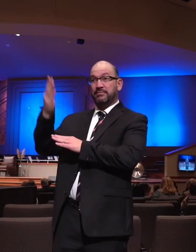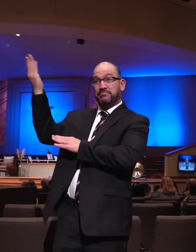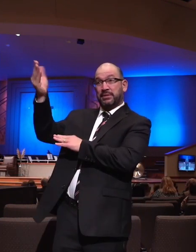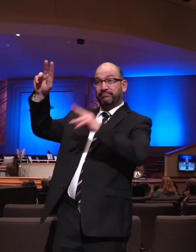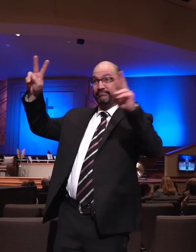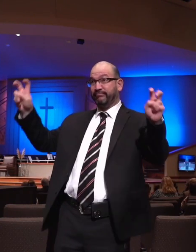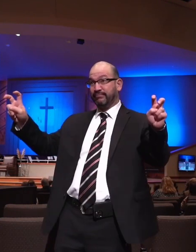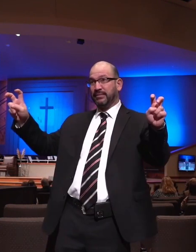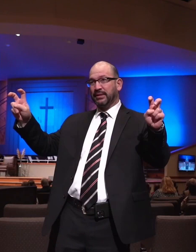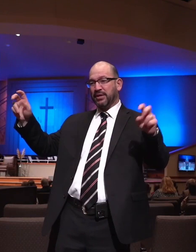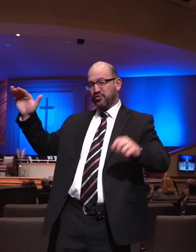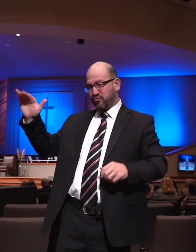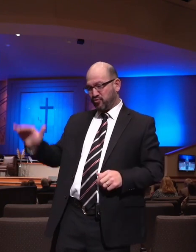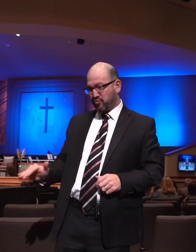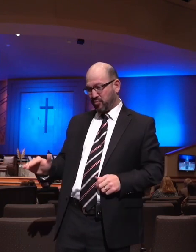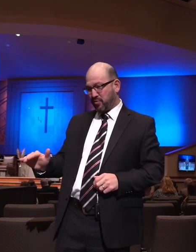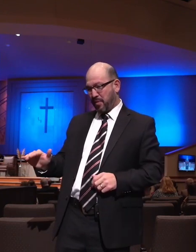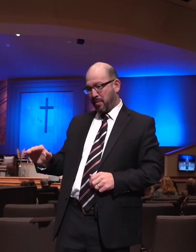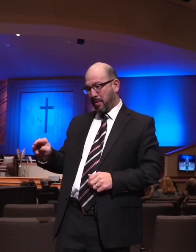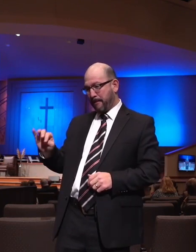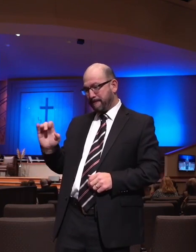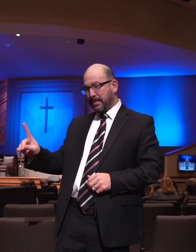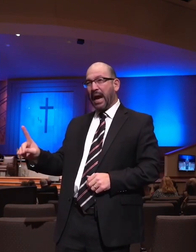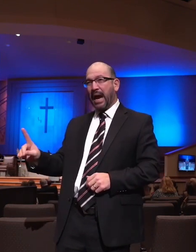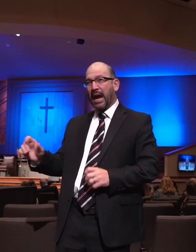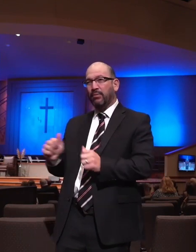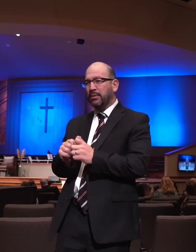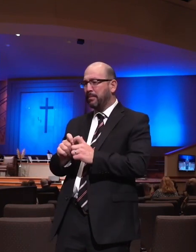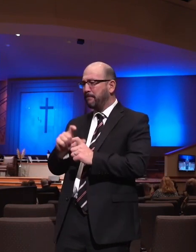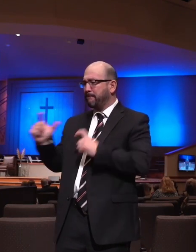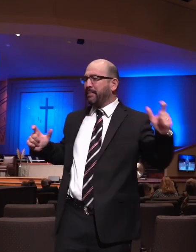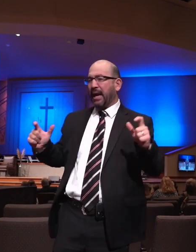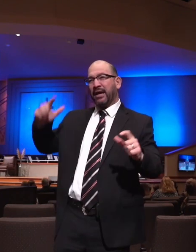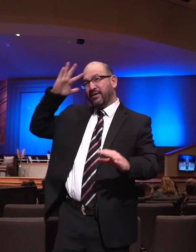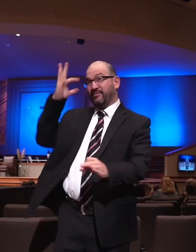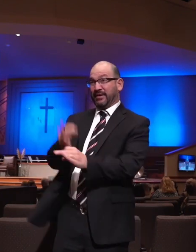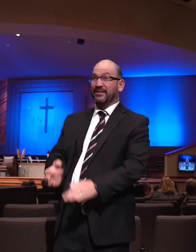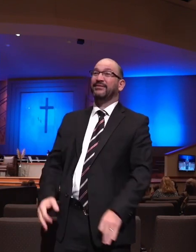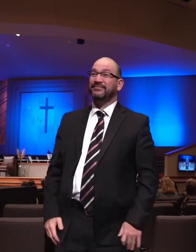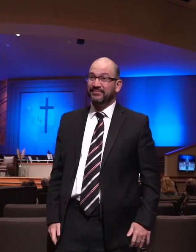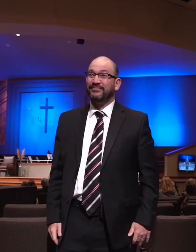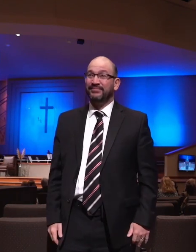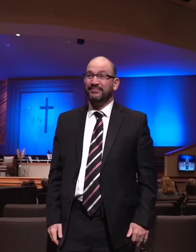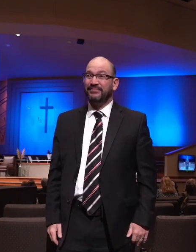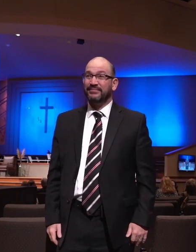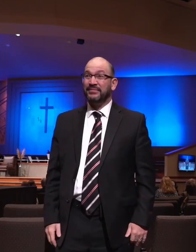Maid with the Big Faith the Little Maid with the Big Faith and because of this